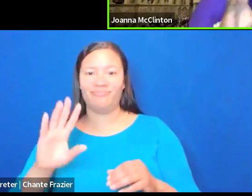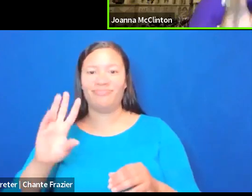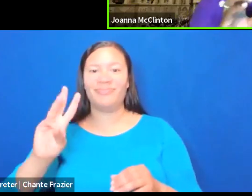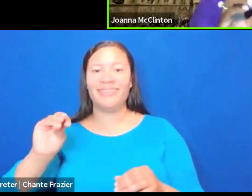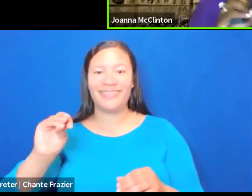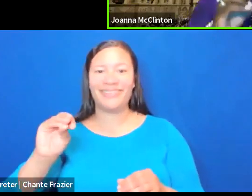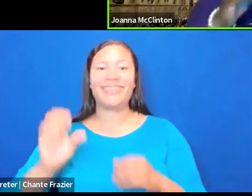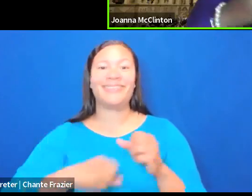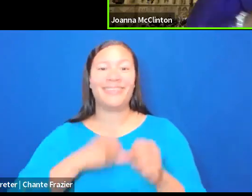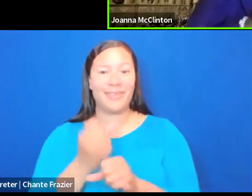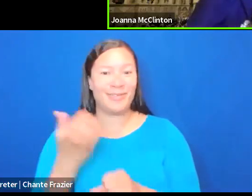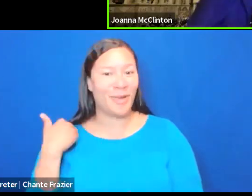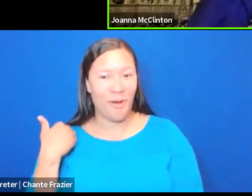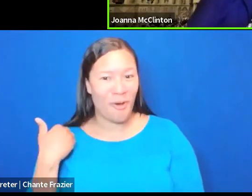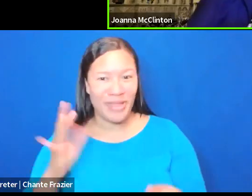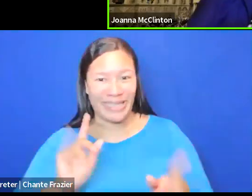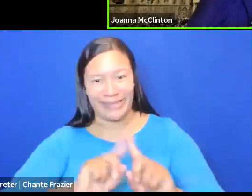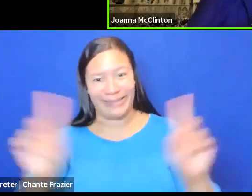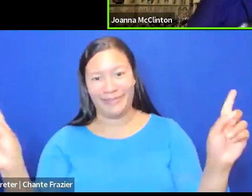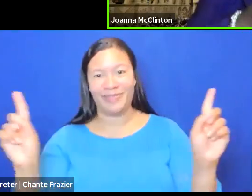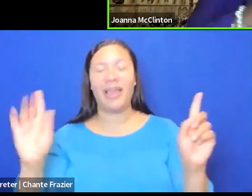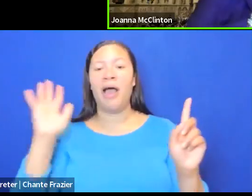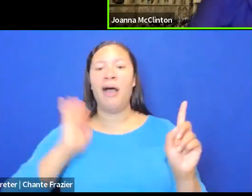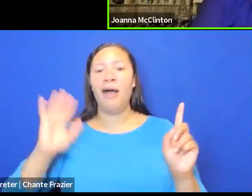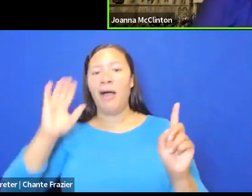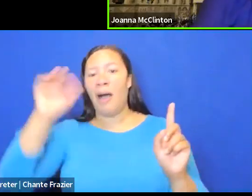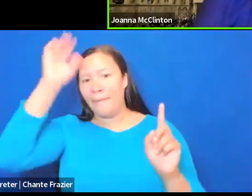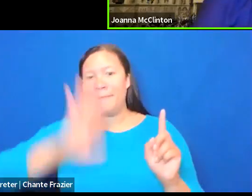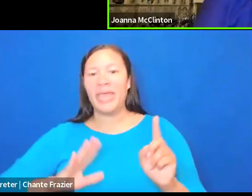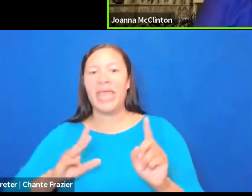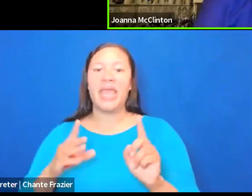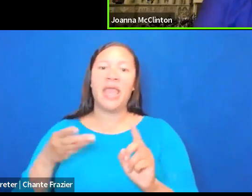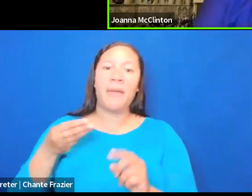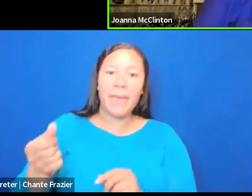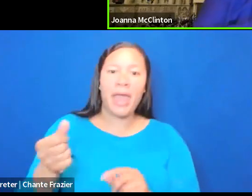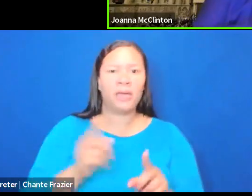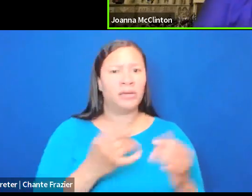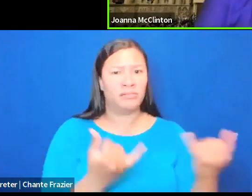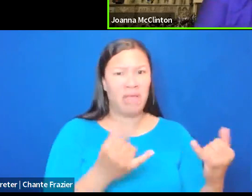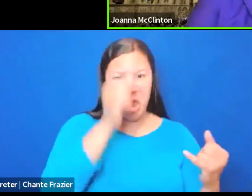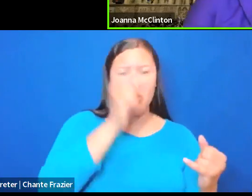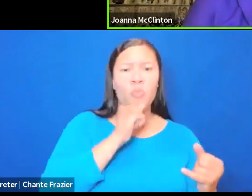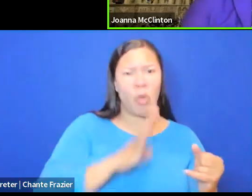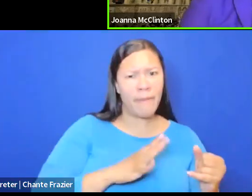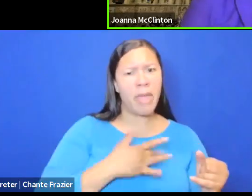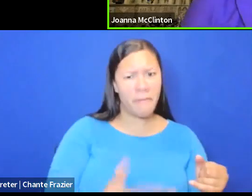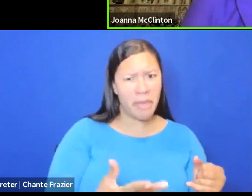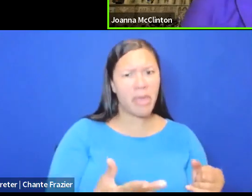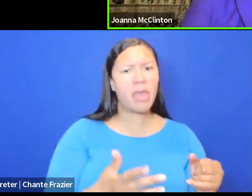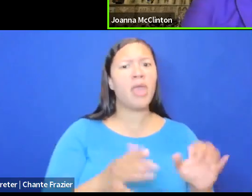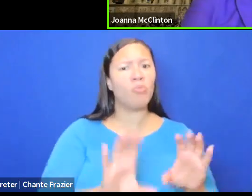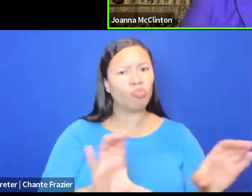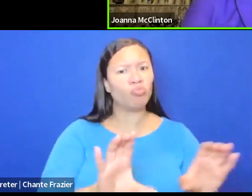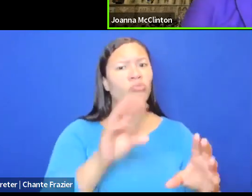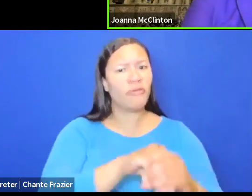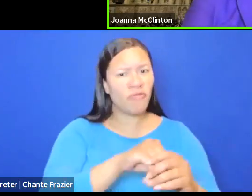We are seeing more and more women in our families for women's being supported financially. The idea of what was 60 years ago